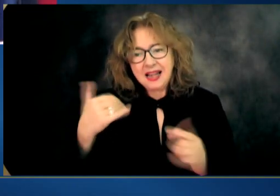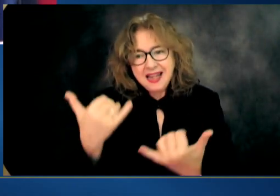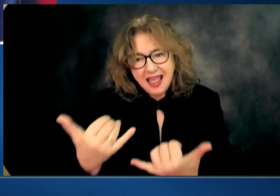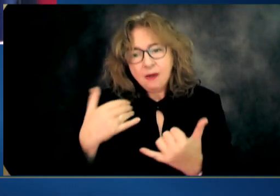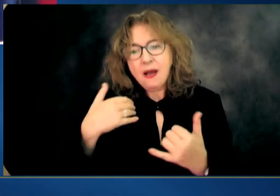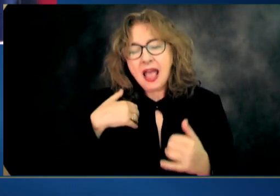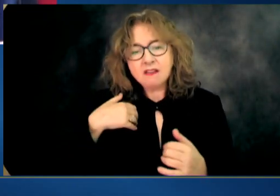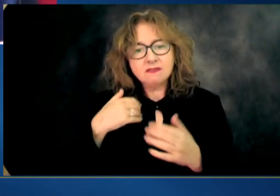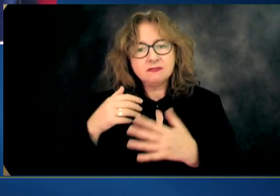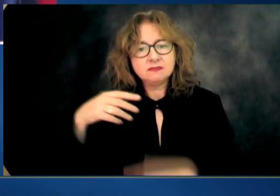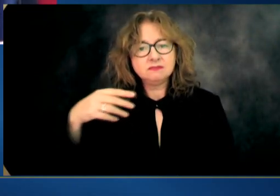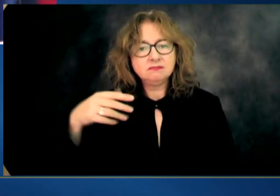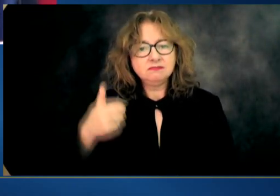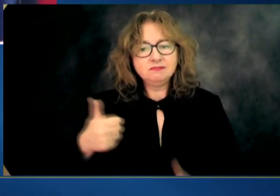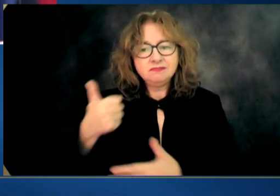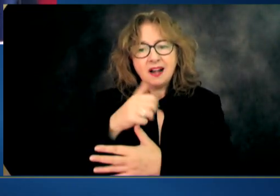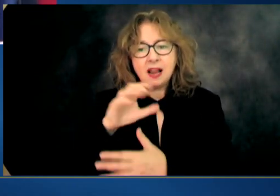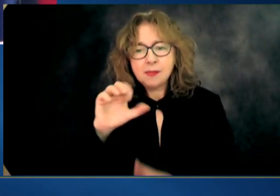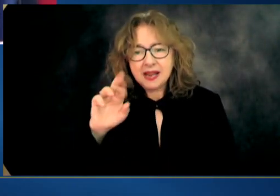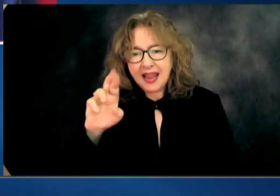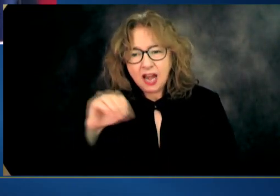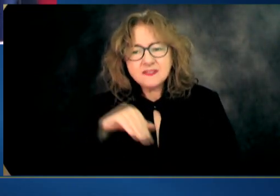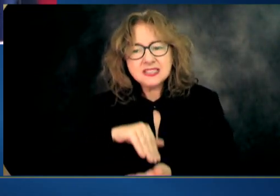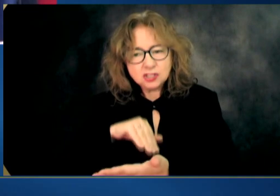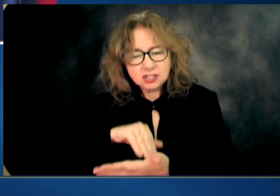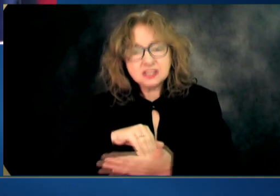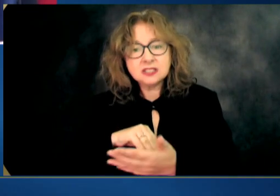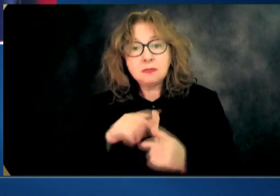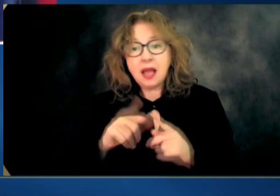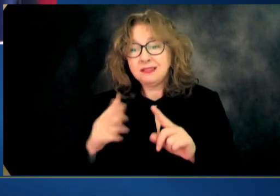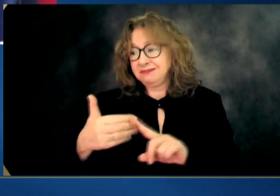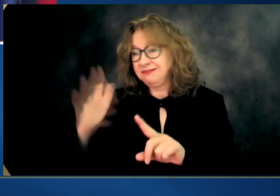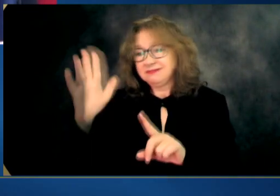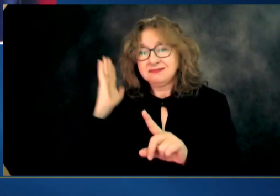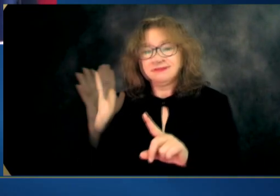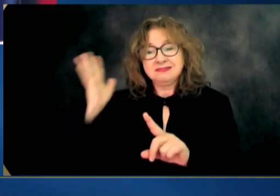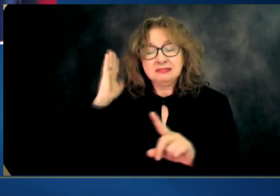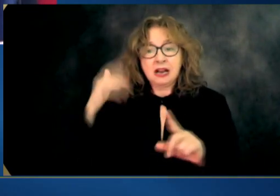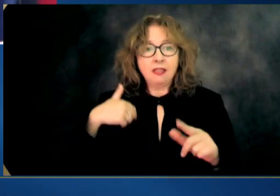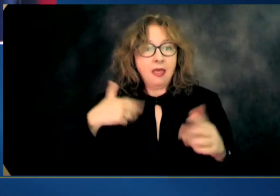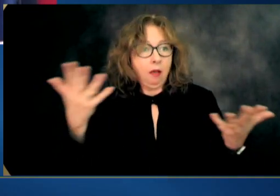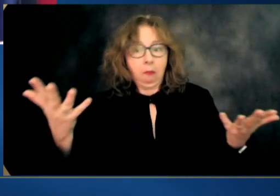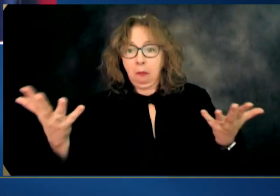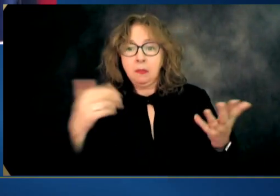or they did not refer me to a hematologist or sickle cell programs. So it wasn't until